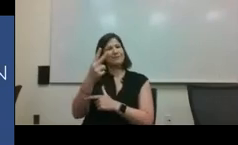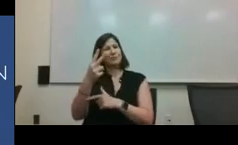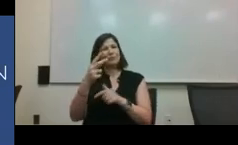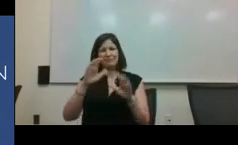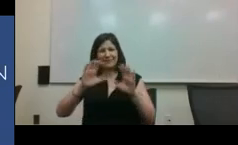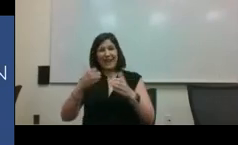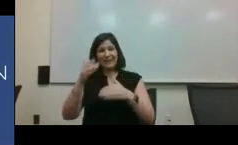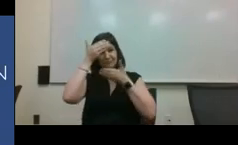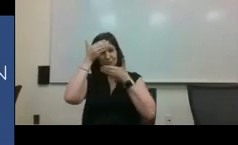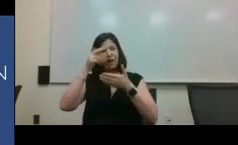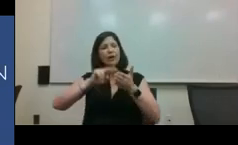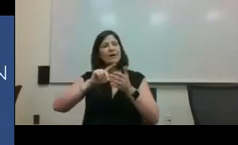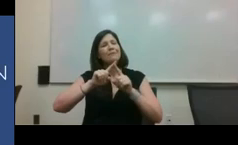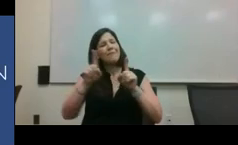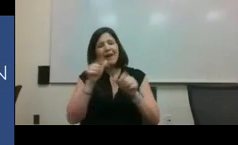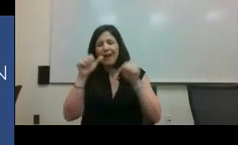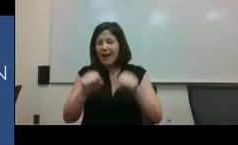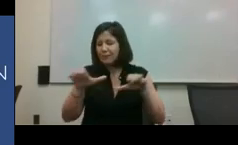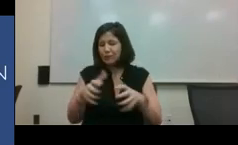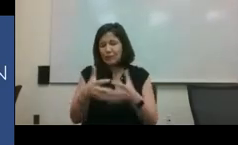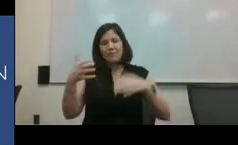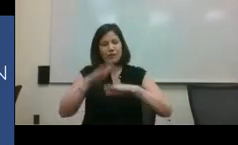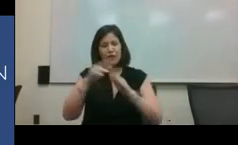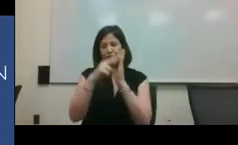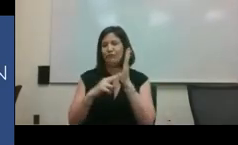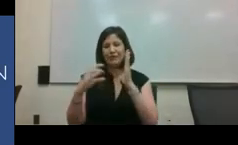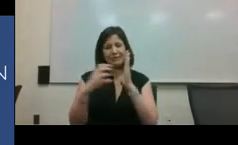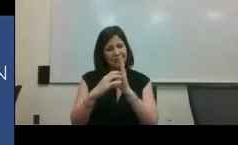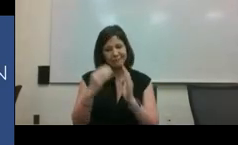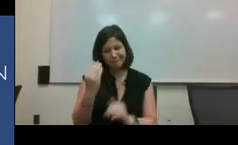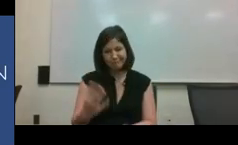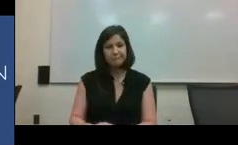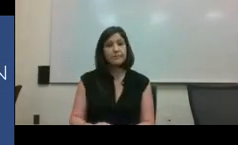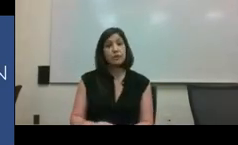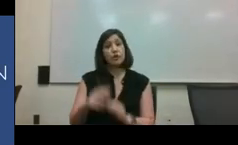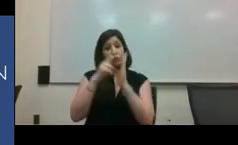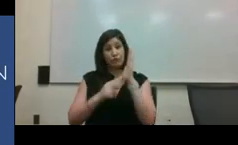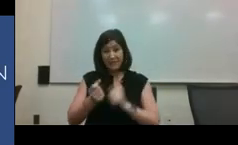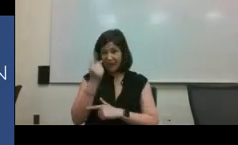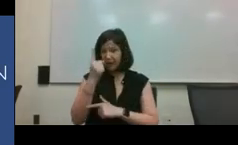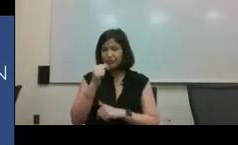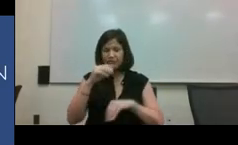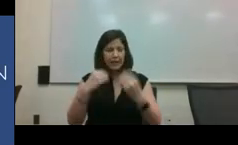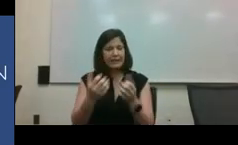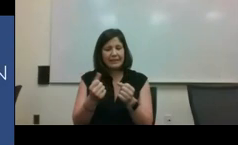But still, they aren't able to do very much on the reading passage. Reading comprehension, they weren't given very many questions